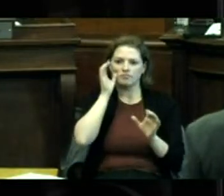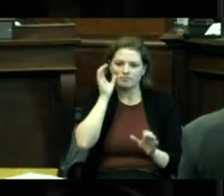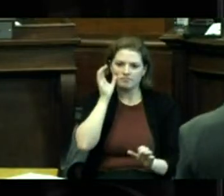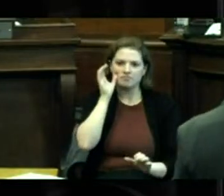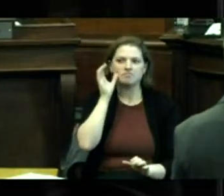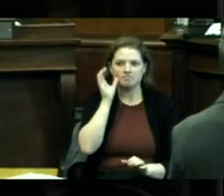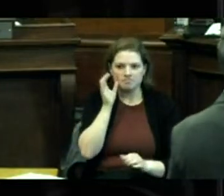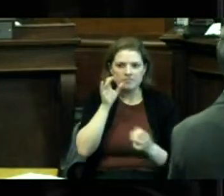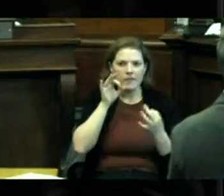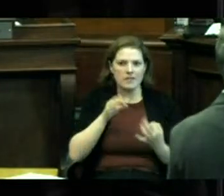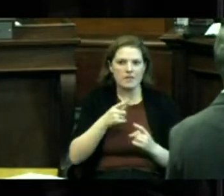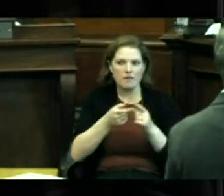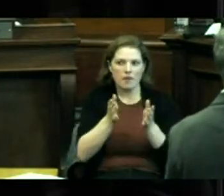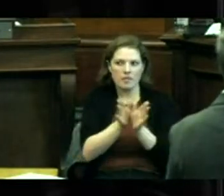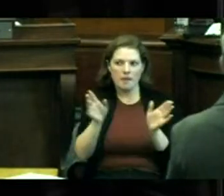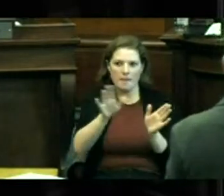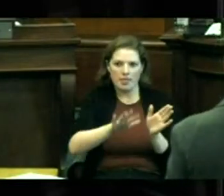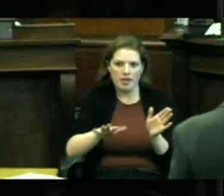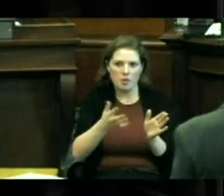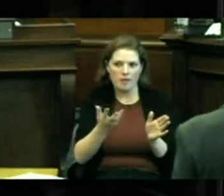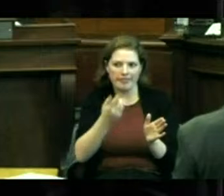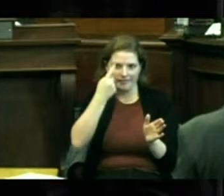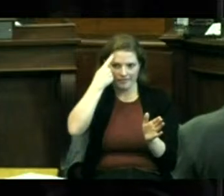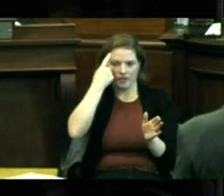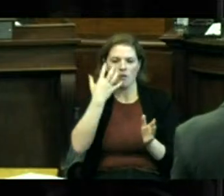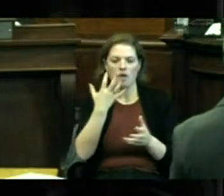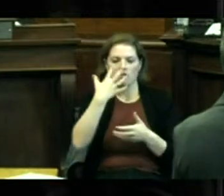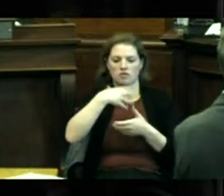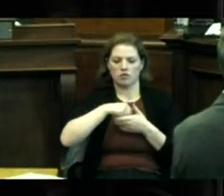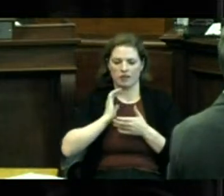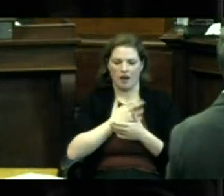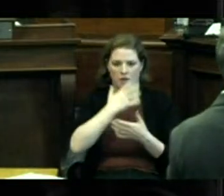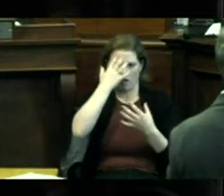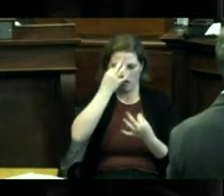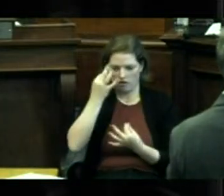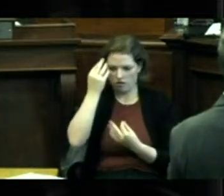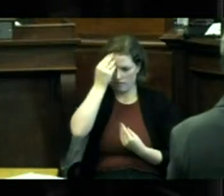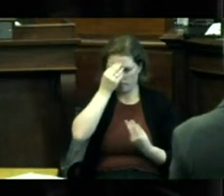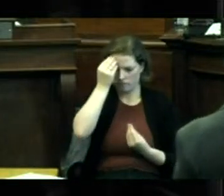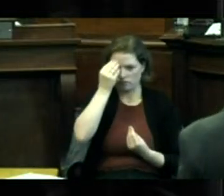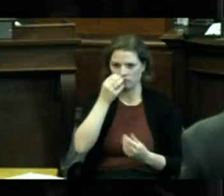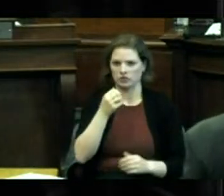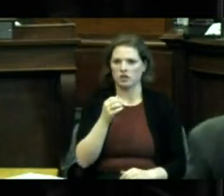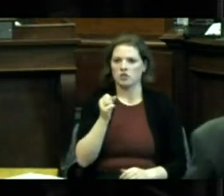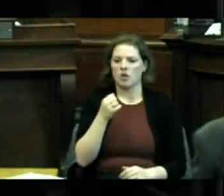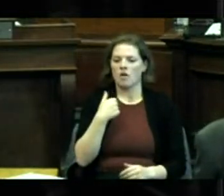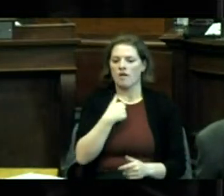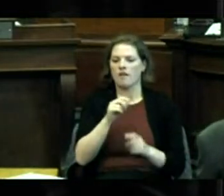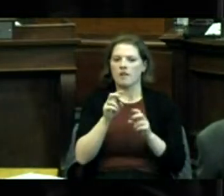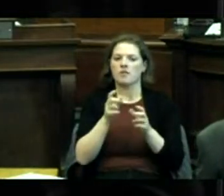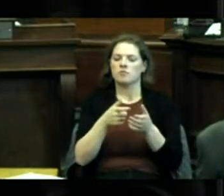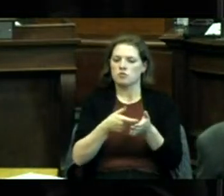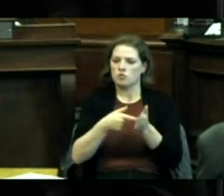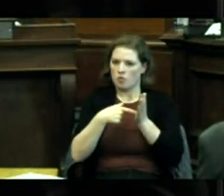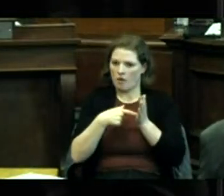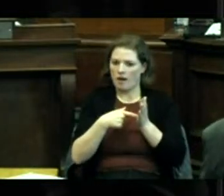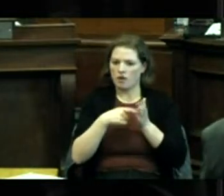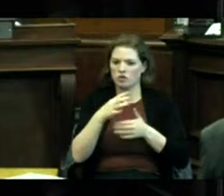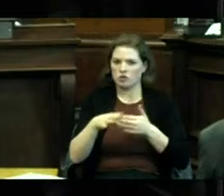diligence and better cooperating or not. I don't want to say cooperating, but listening to and taking feedback from the